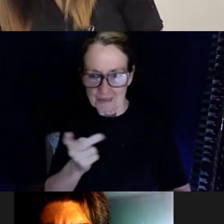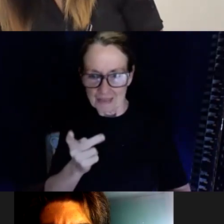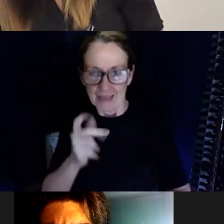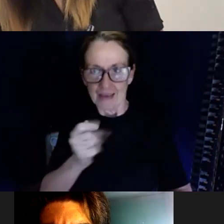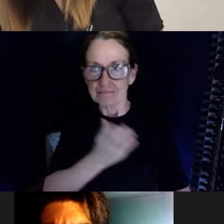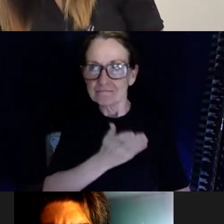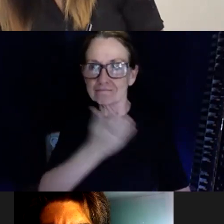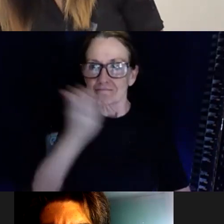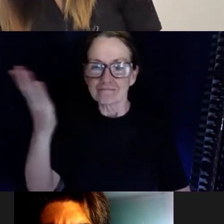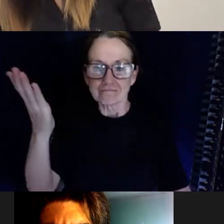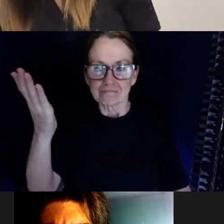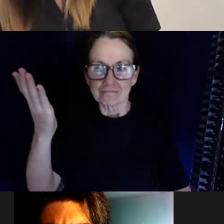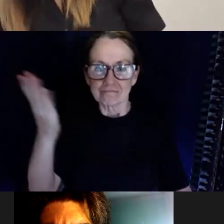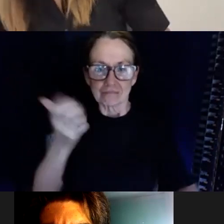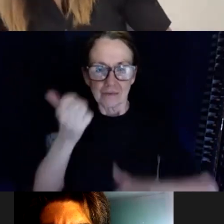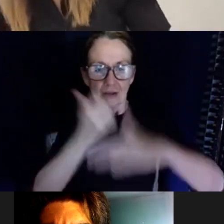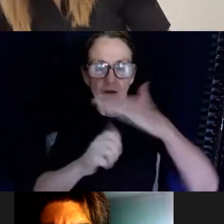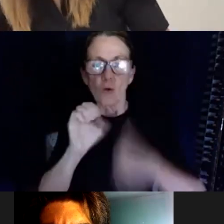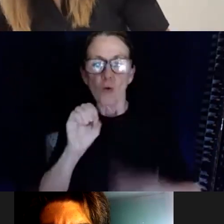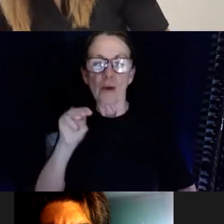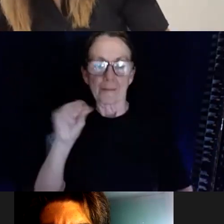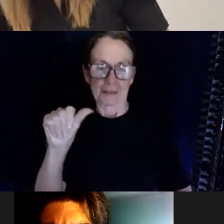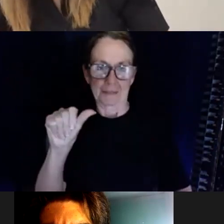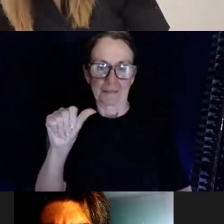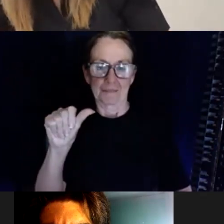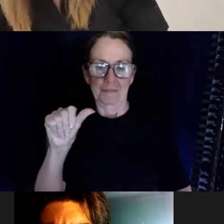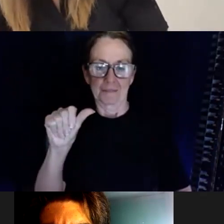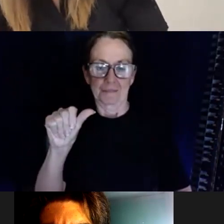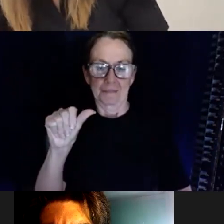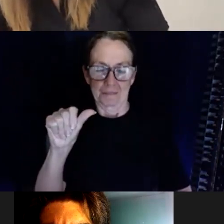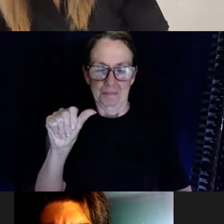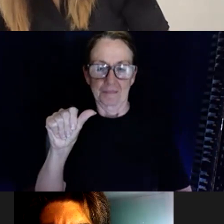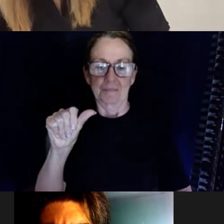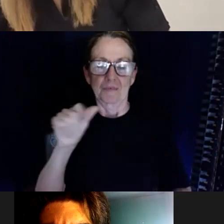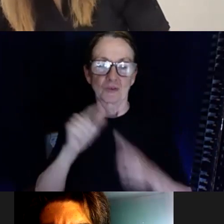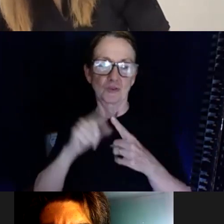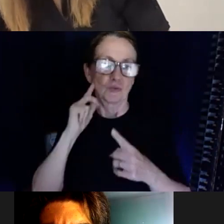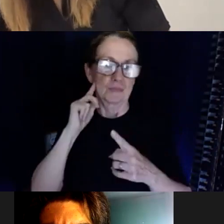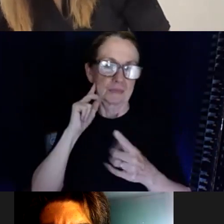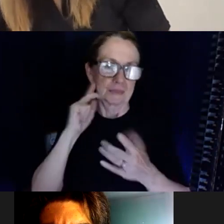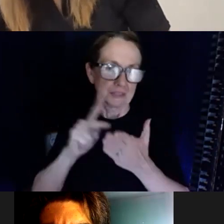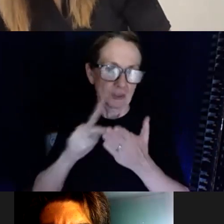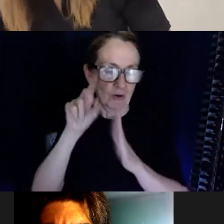AND WE WILL SUBMIT IT TO PAM AND EARNEST.